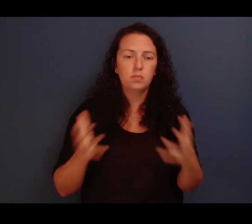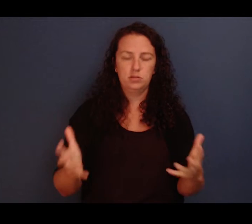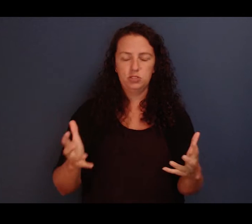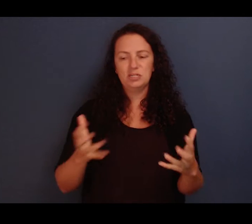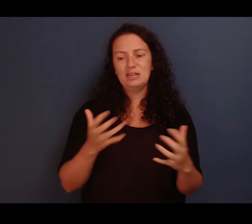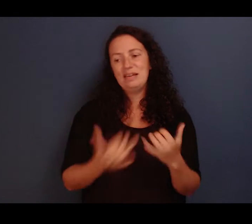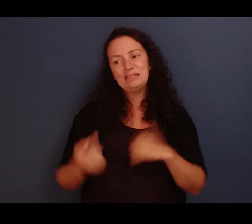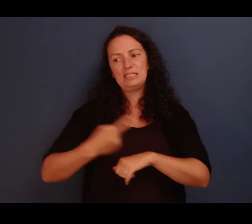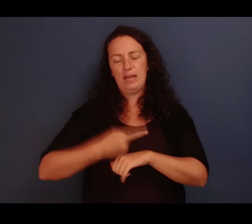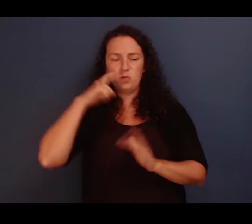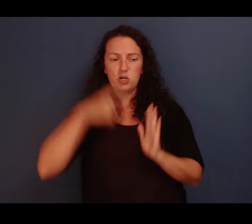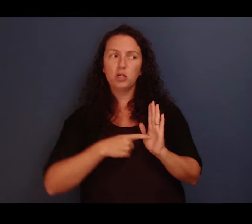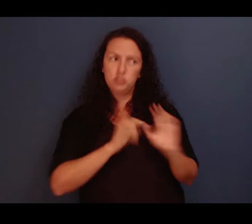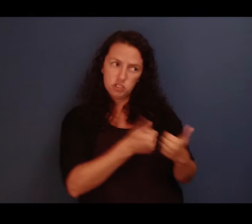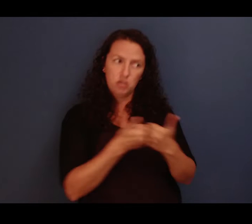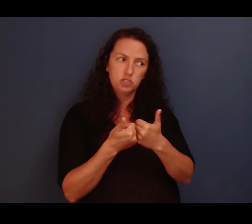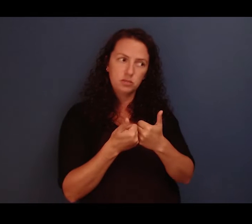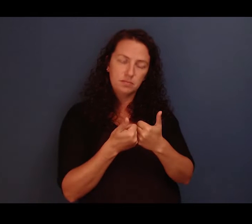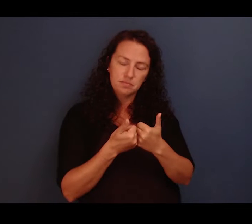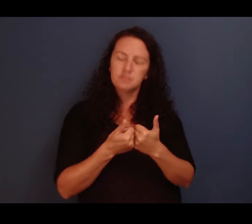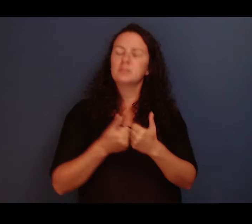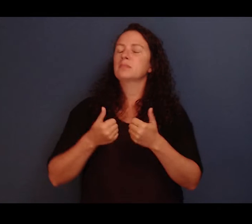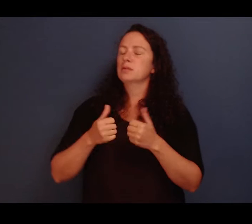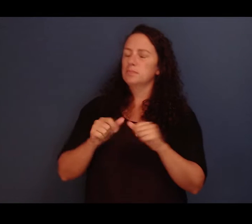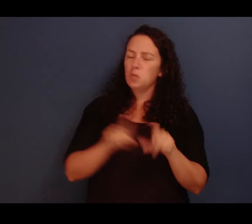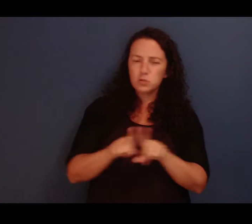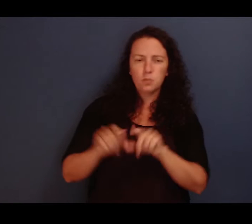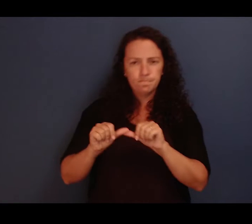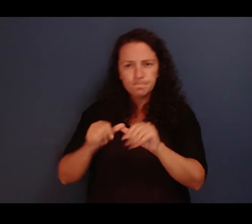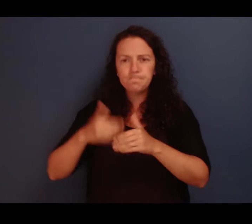difficulties as well as continue our process of renewal.